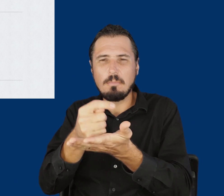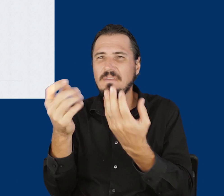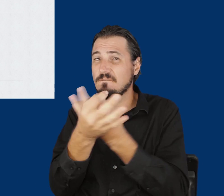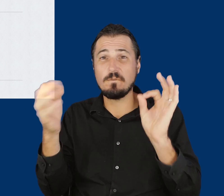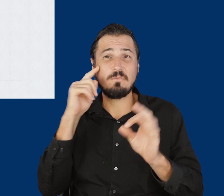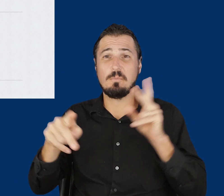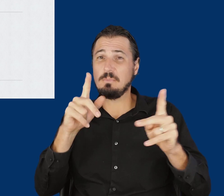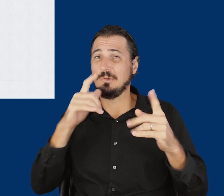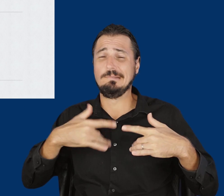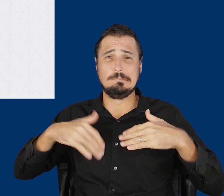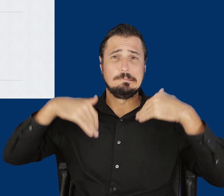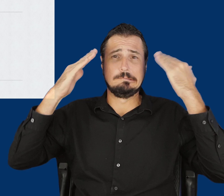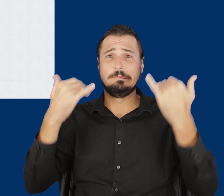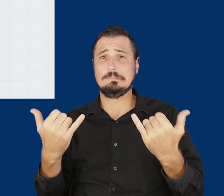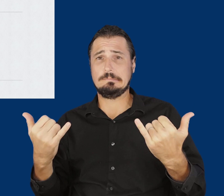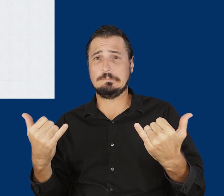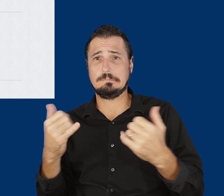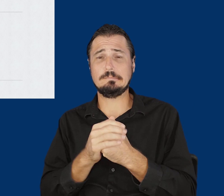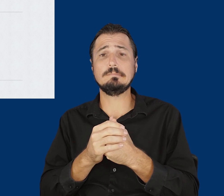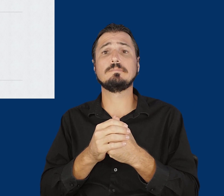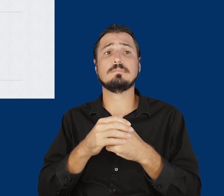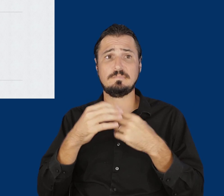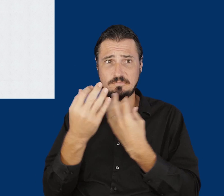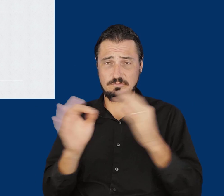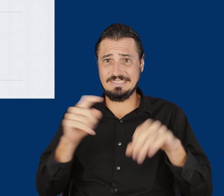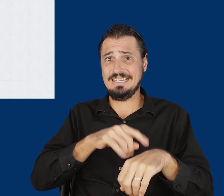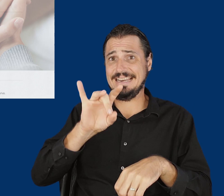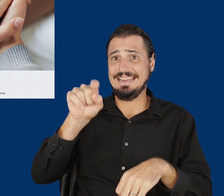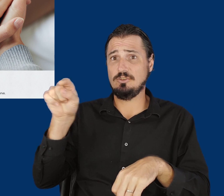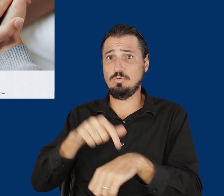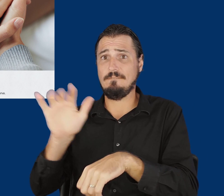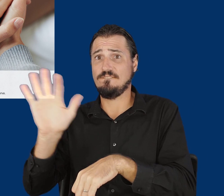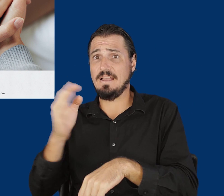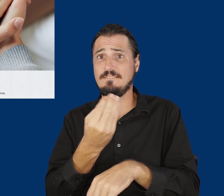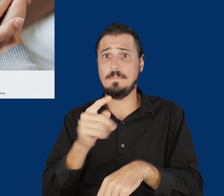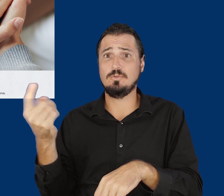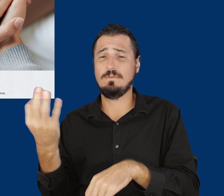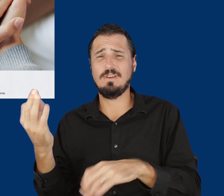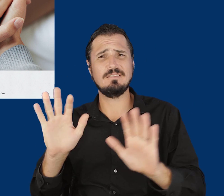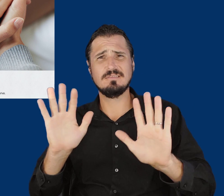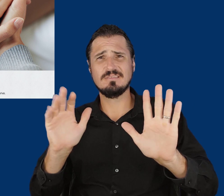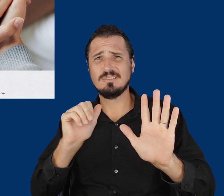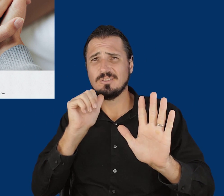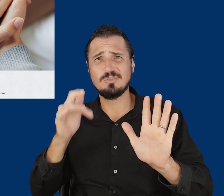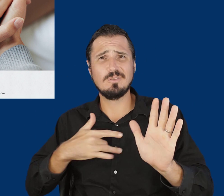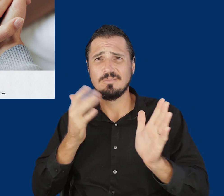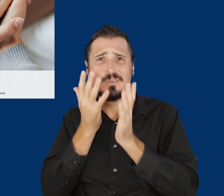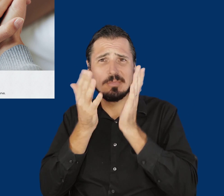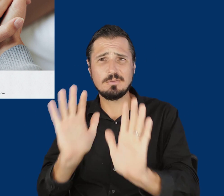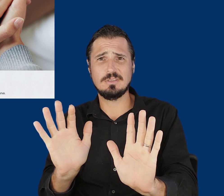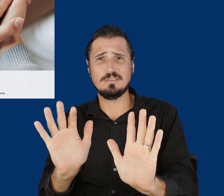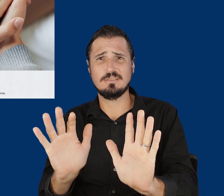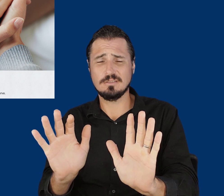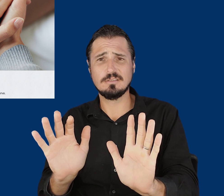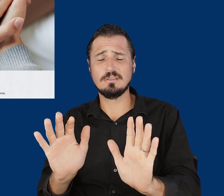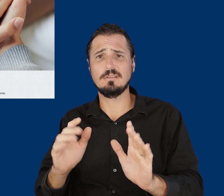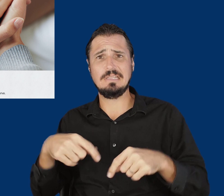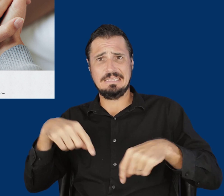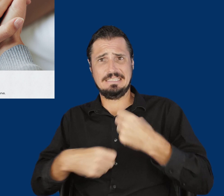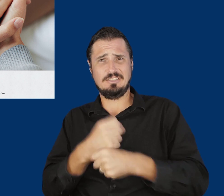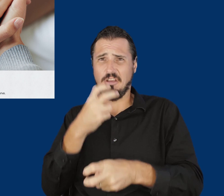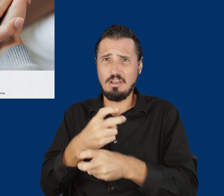until Dec. 28, Monday to Friday, from 8 a.m. to 5 p.m. No shame. This year has been hard for all of us, and we all need support sometimes.